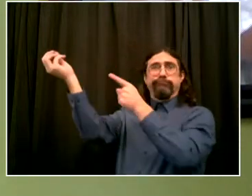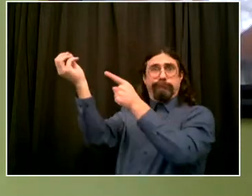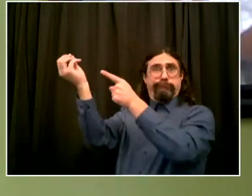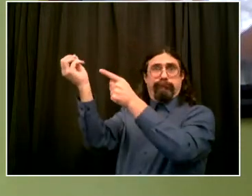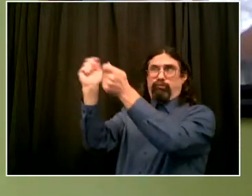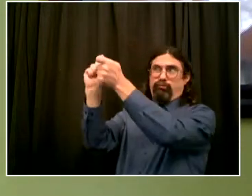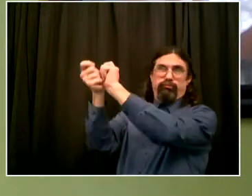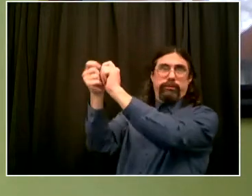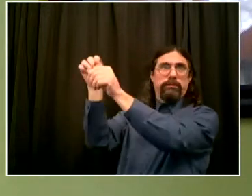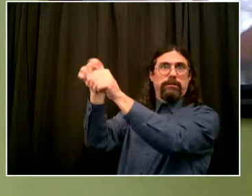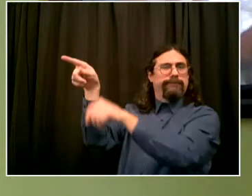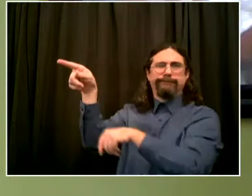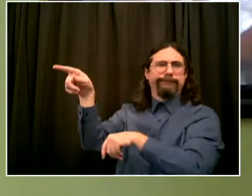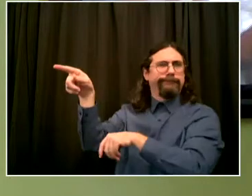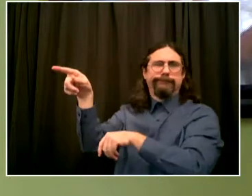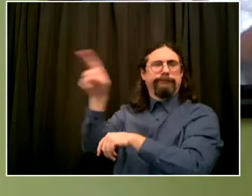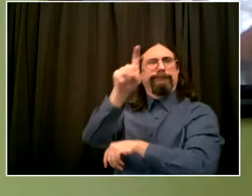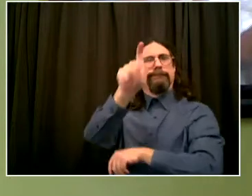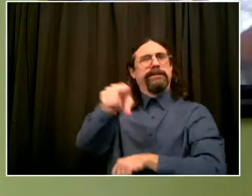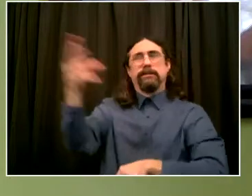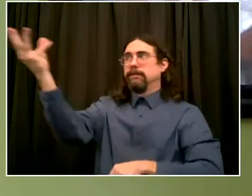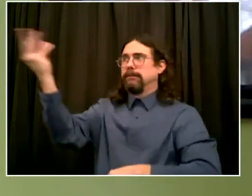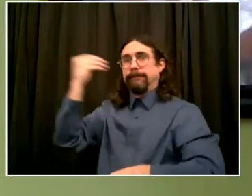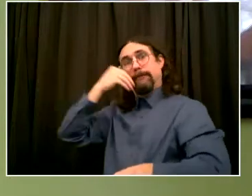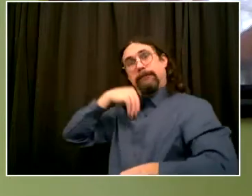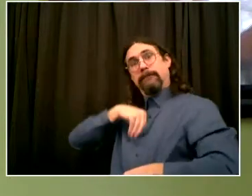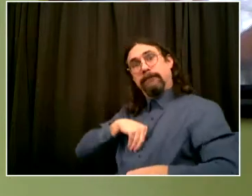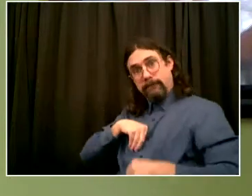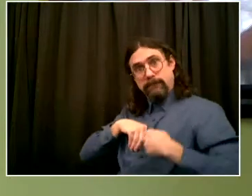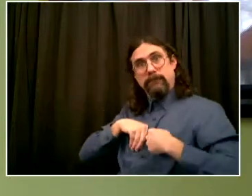STRAINS WILL EMERGE. AS A SININE GLMOST IMPORTANT POINT.